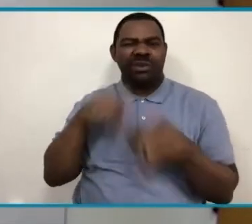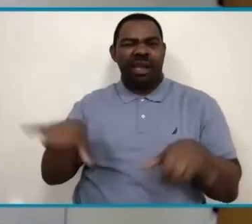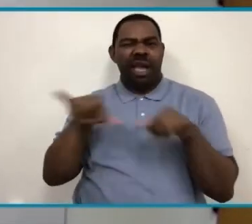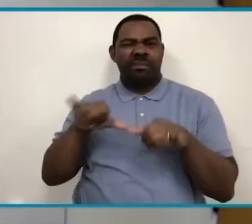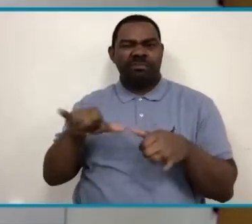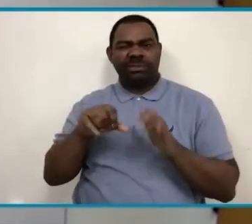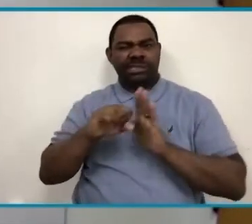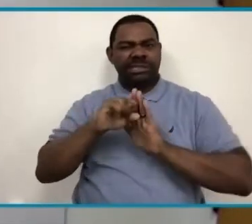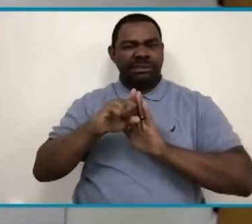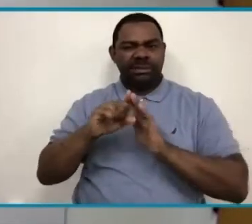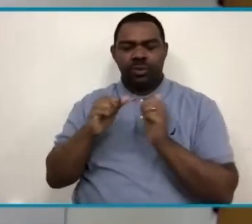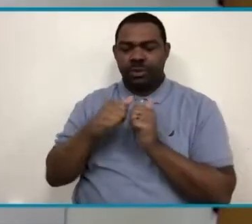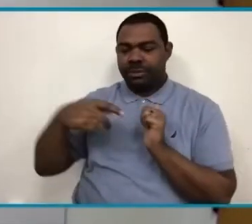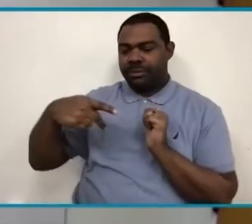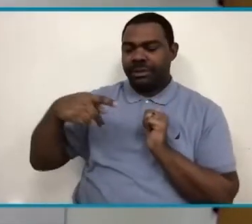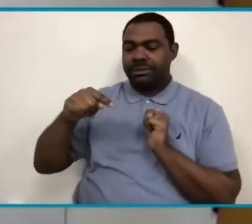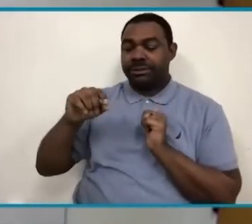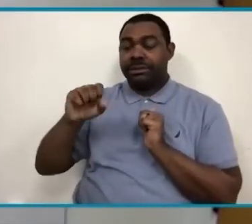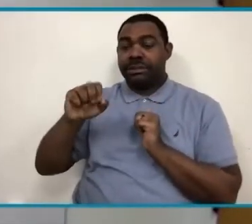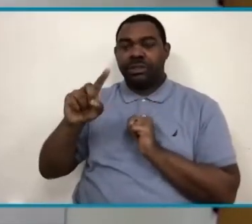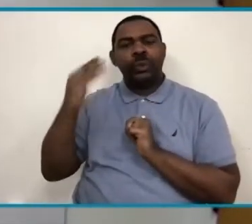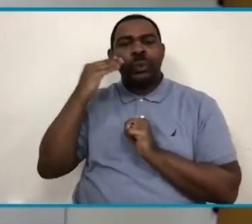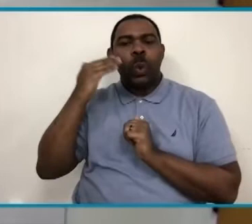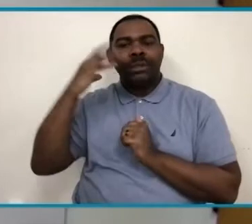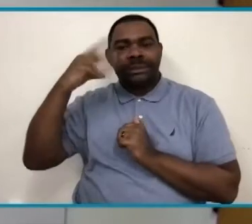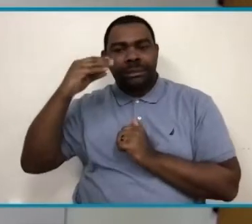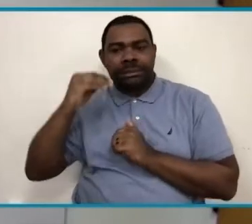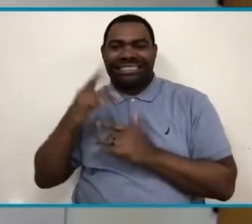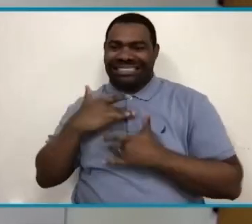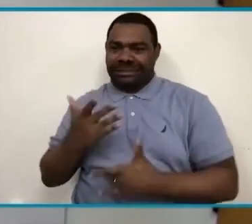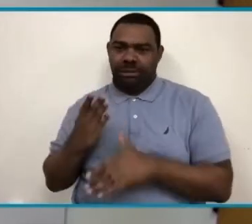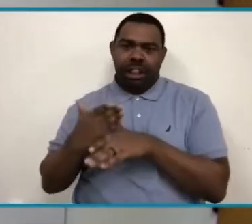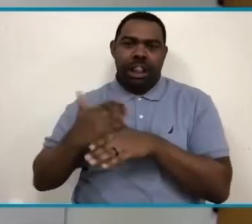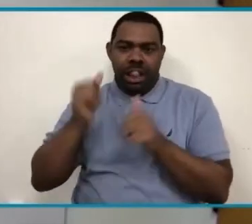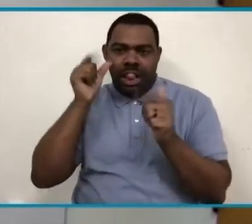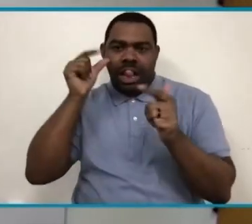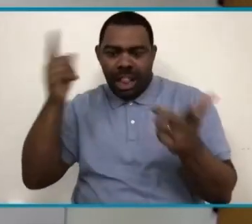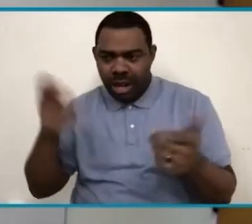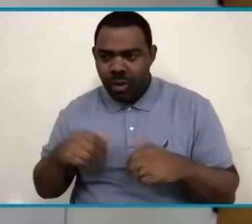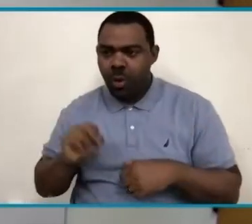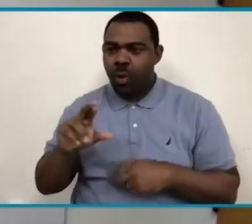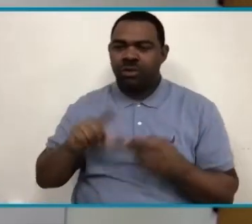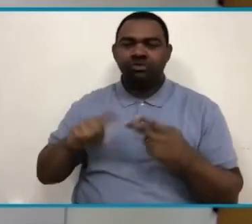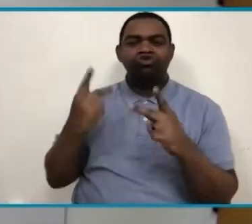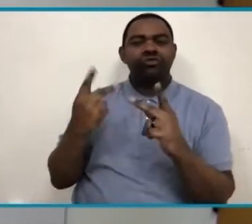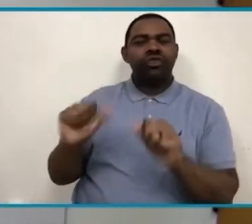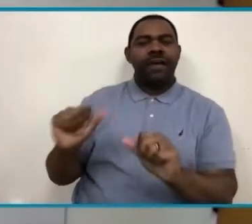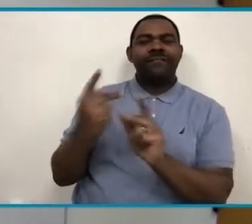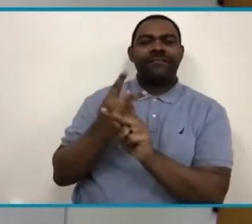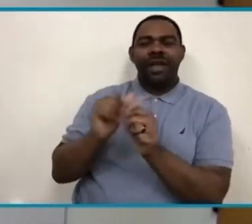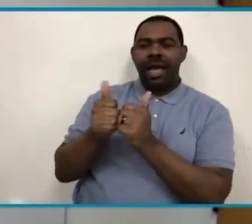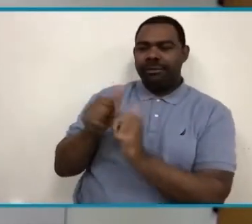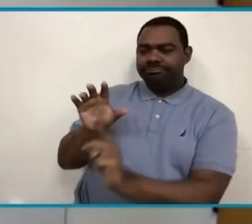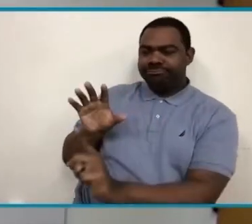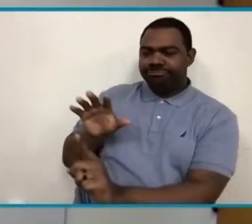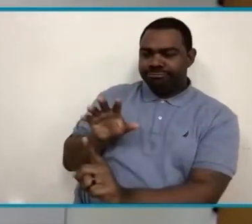is sleep disruption with post-traumatic stress disorder. So we're measuring sleep throughout our art therapy protocol which will be administered